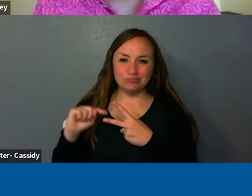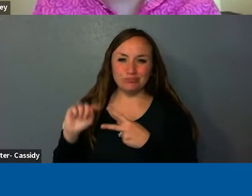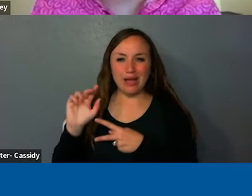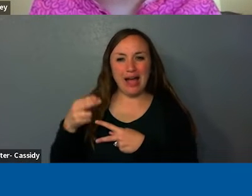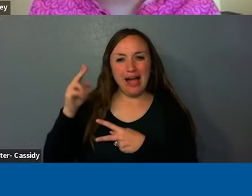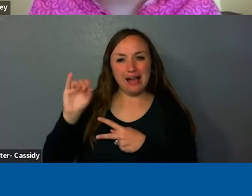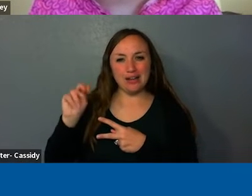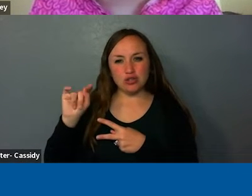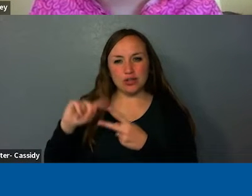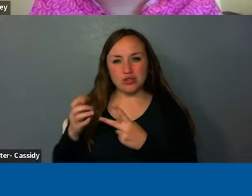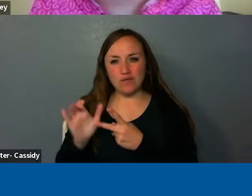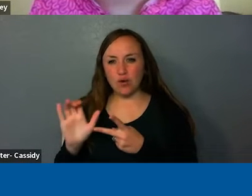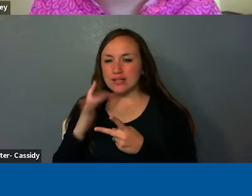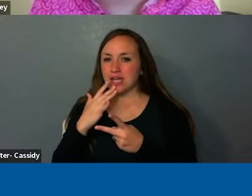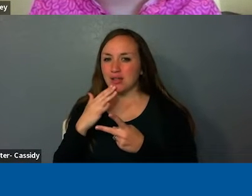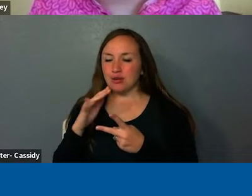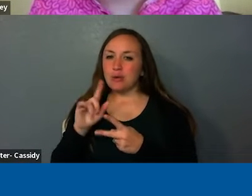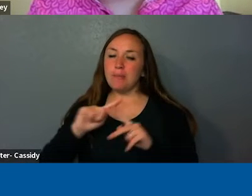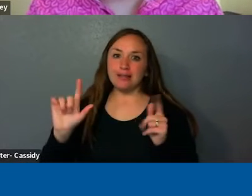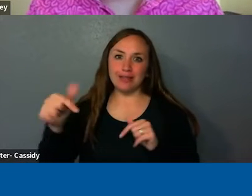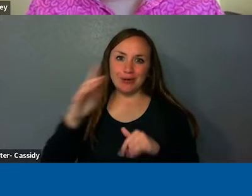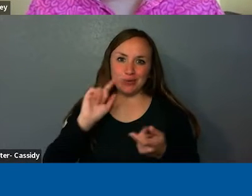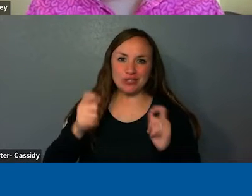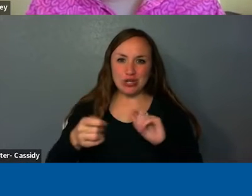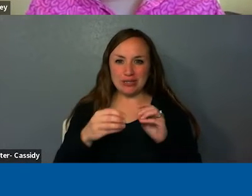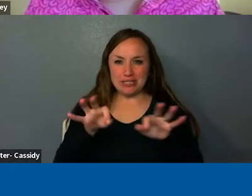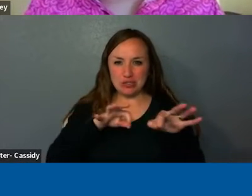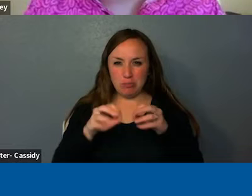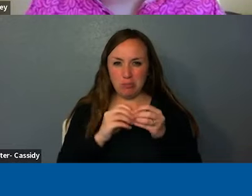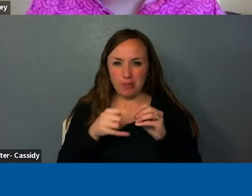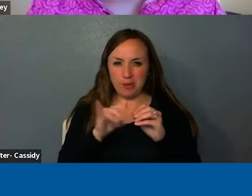Again, this is gonna change, more on that in a second. And here's that second.